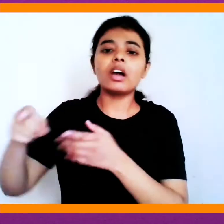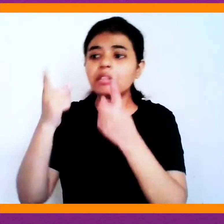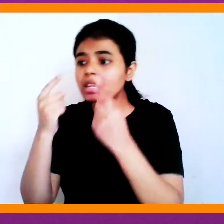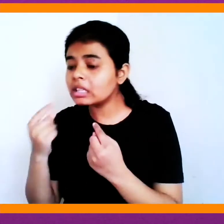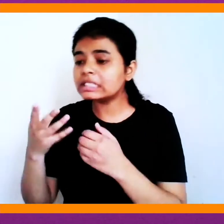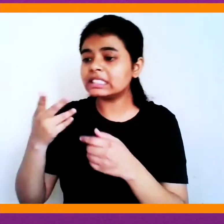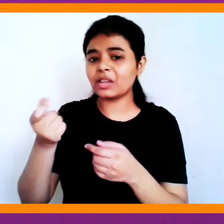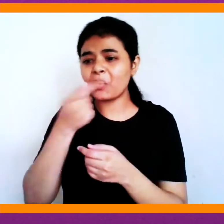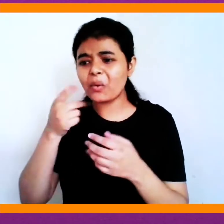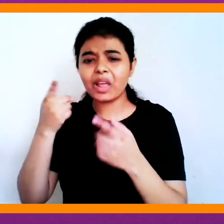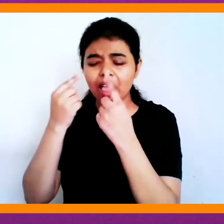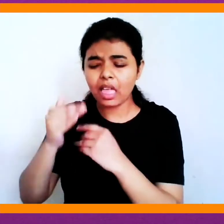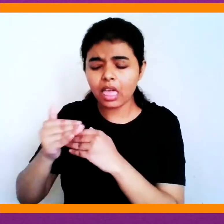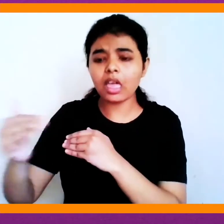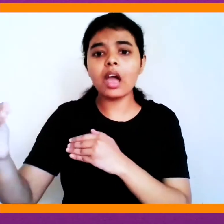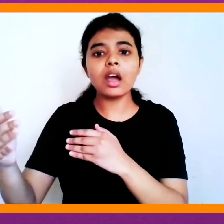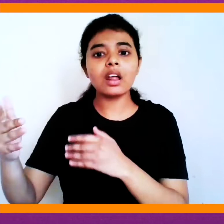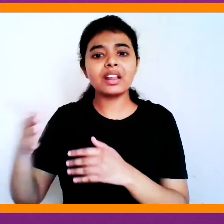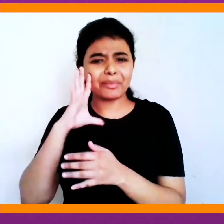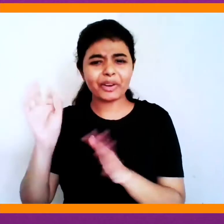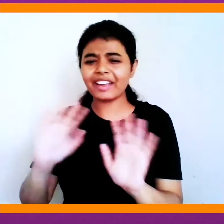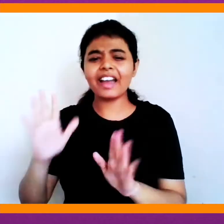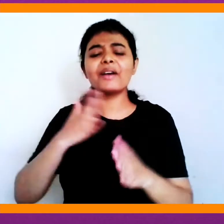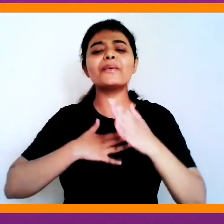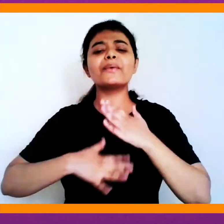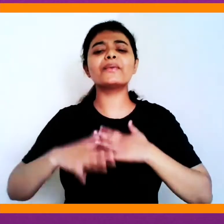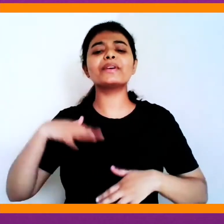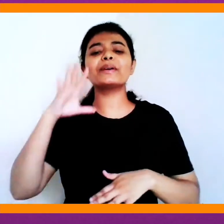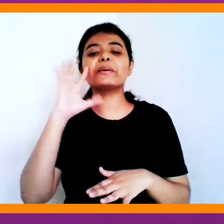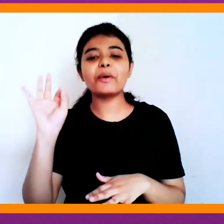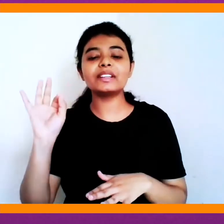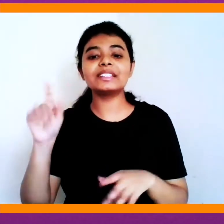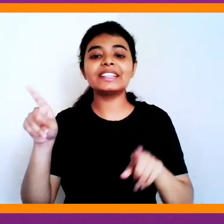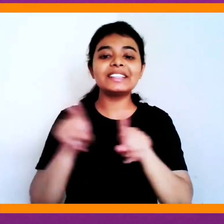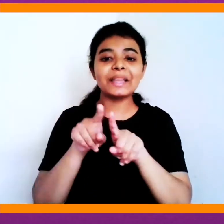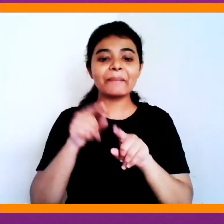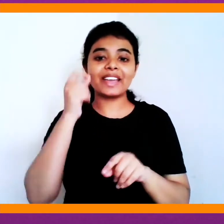of medical intervention which is not necessary nowadays very very sensibly young couples when